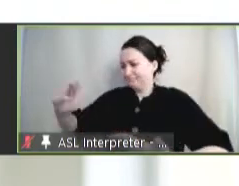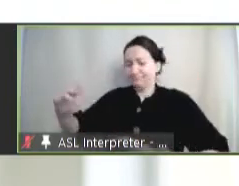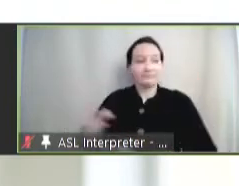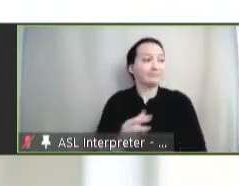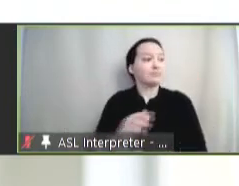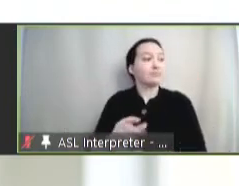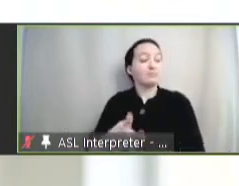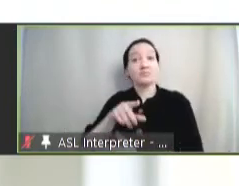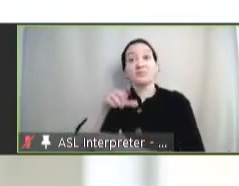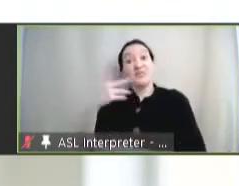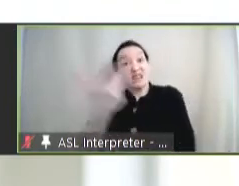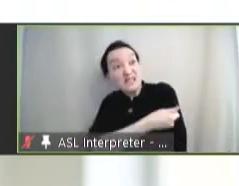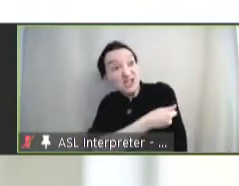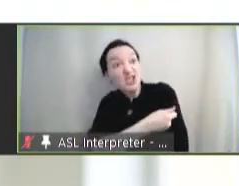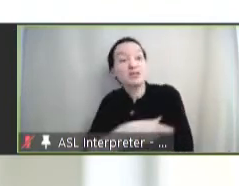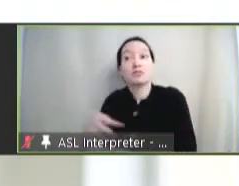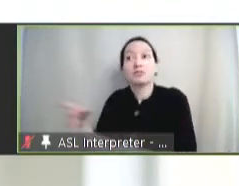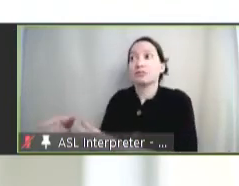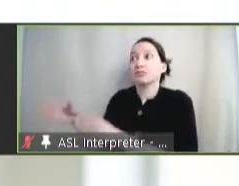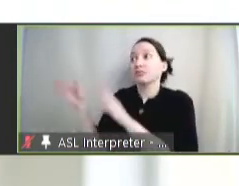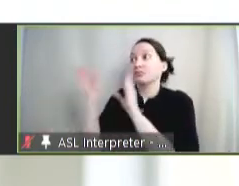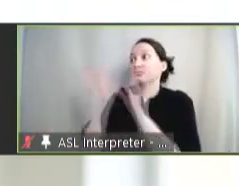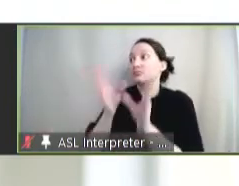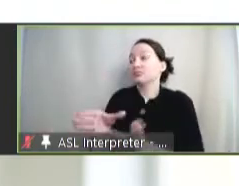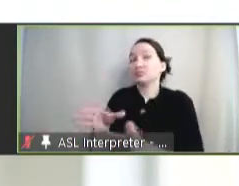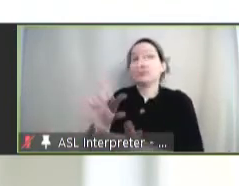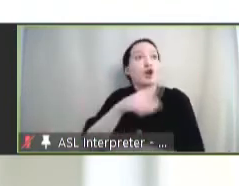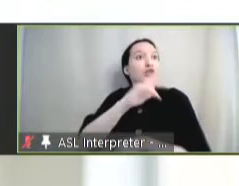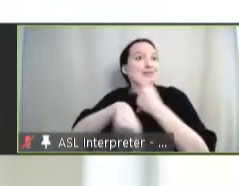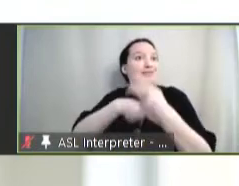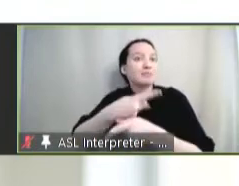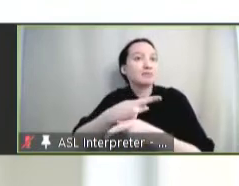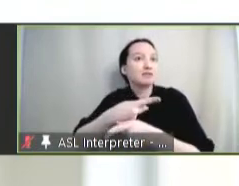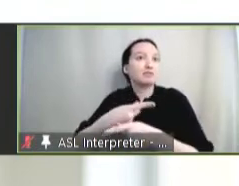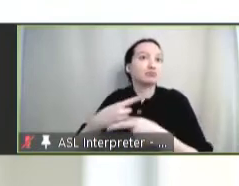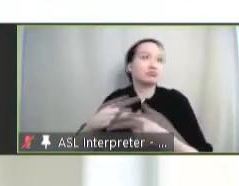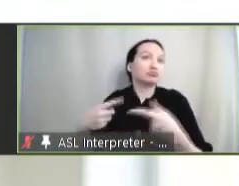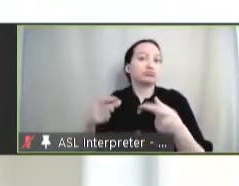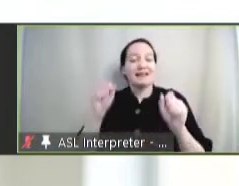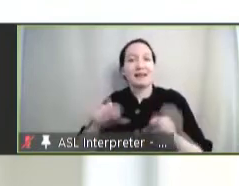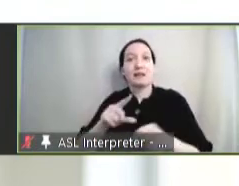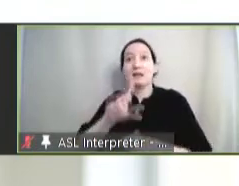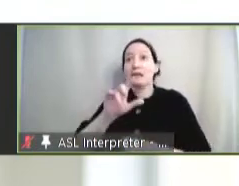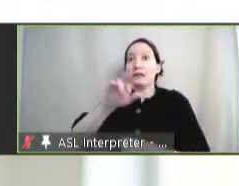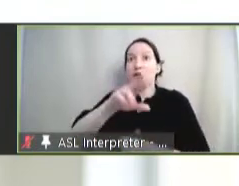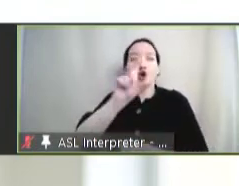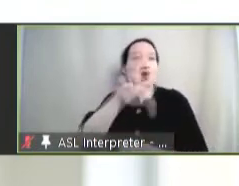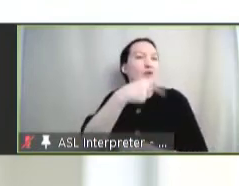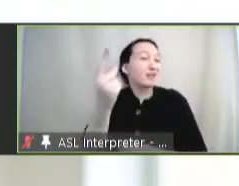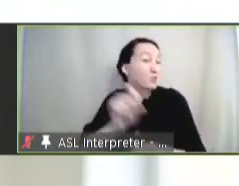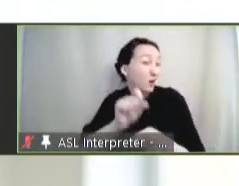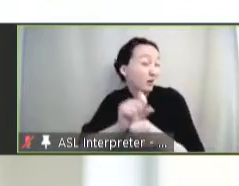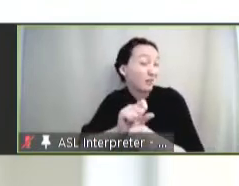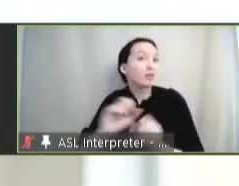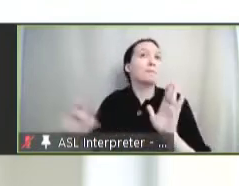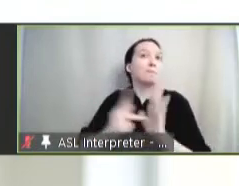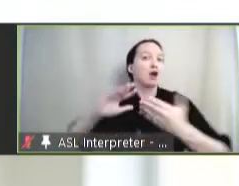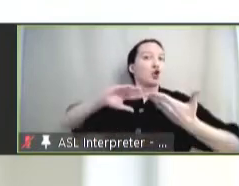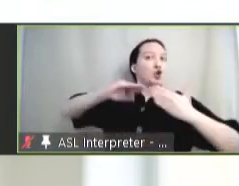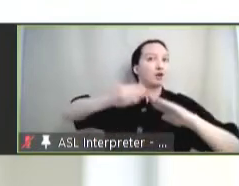vaccinations having to do with other kinds of countermeasures that they can use not only at work but as they go back to their communities and their homes.